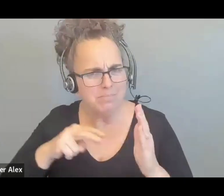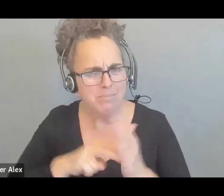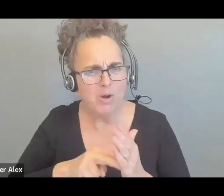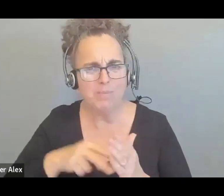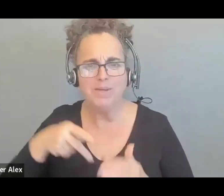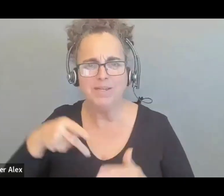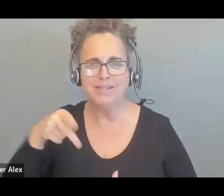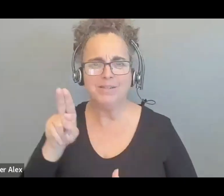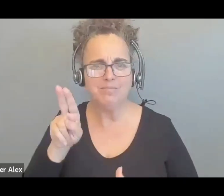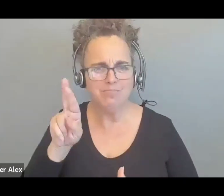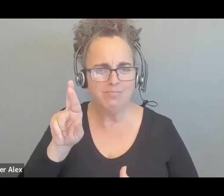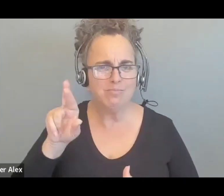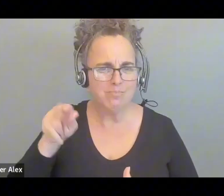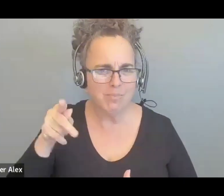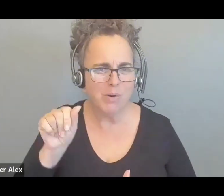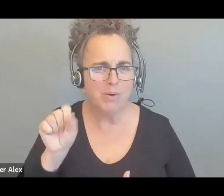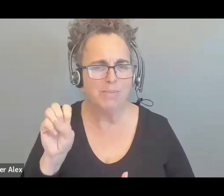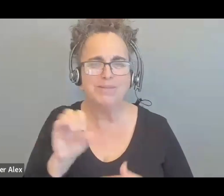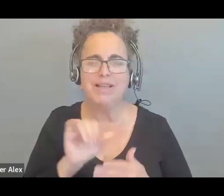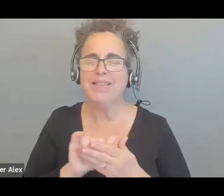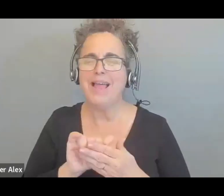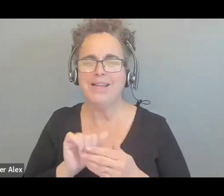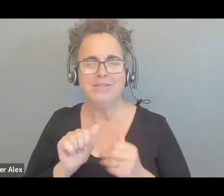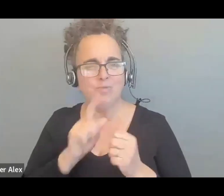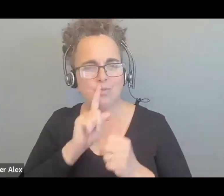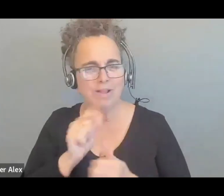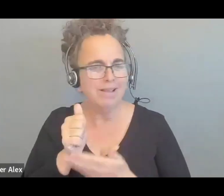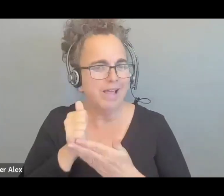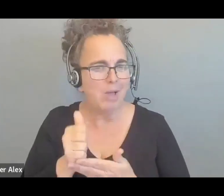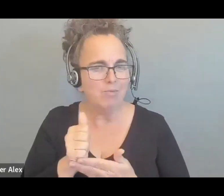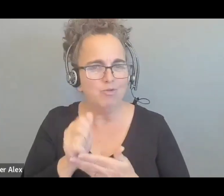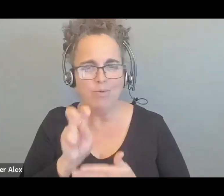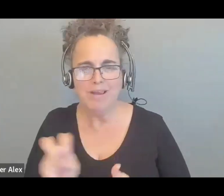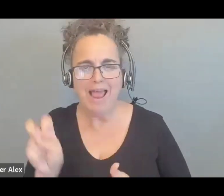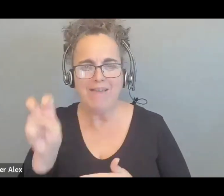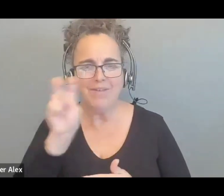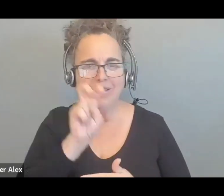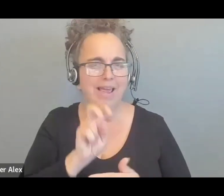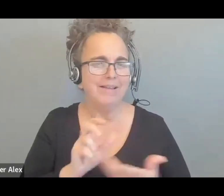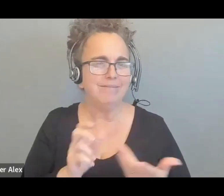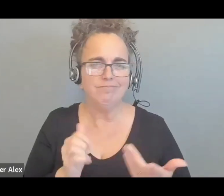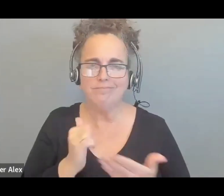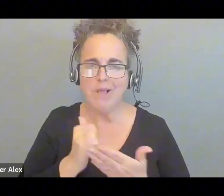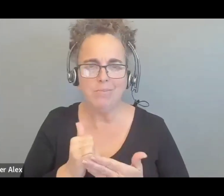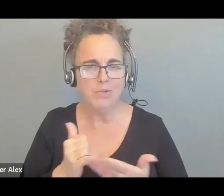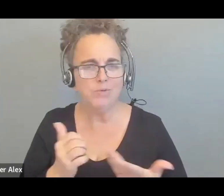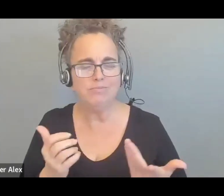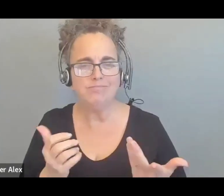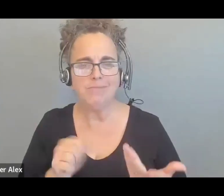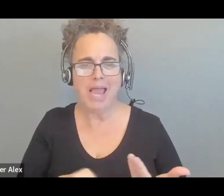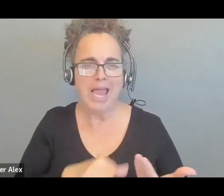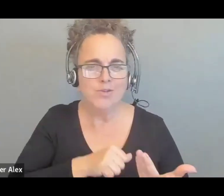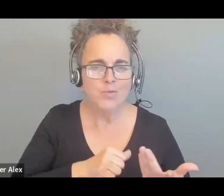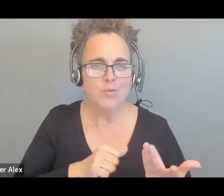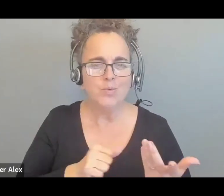it really helps navigate, as I mentioned before, as the attitude ab about accessibility varies